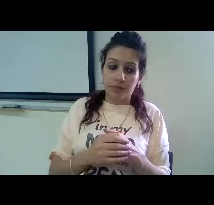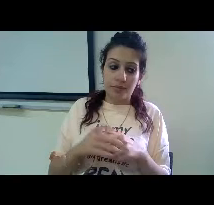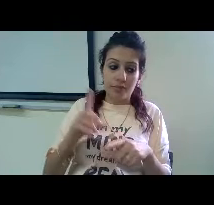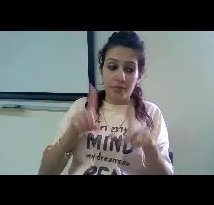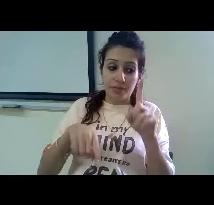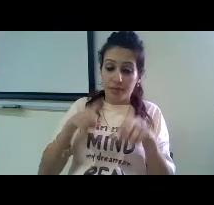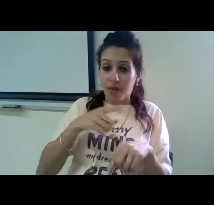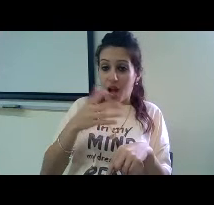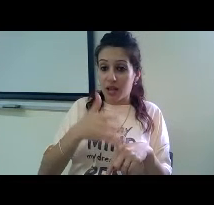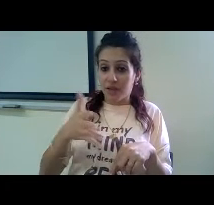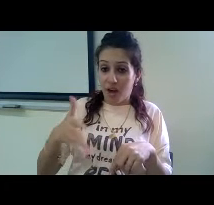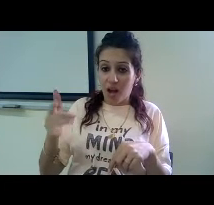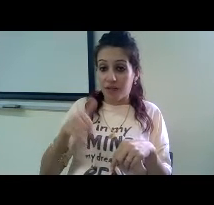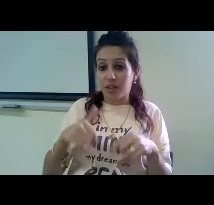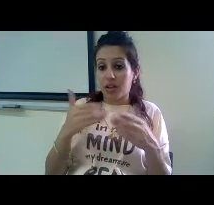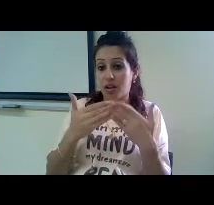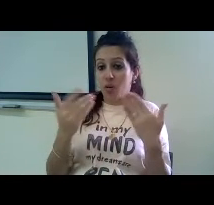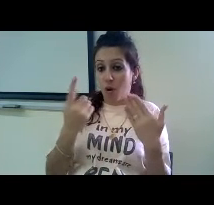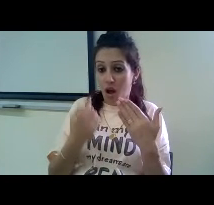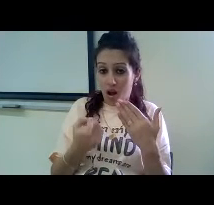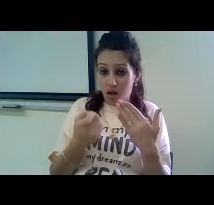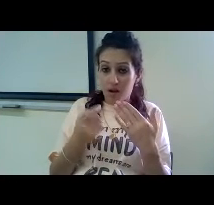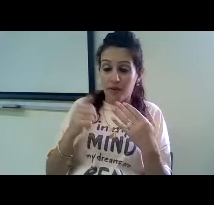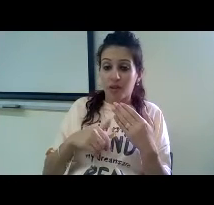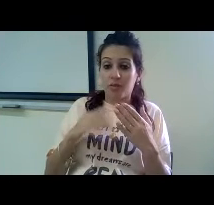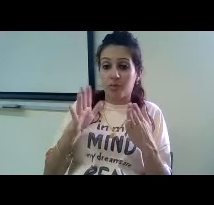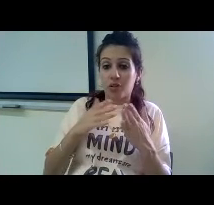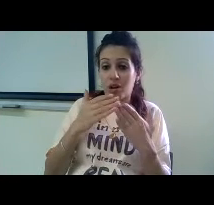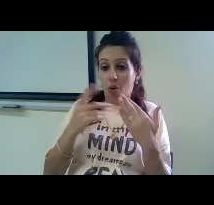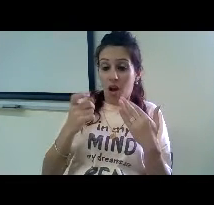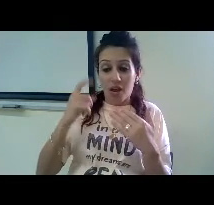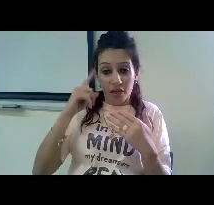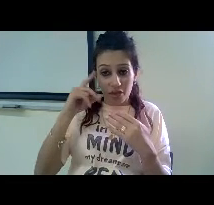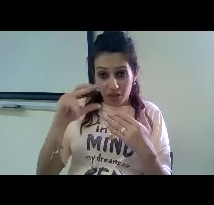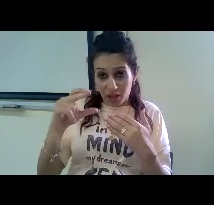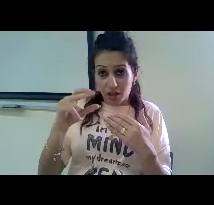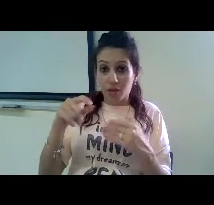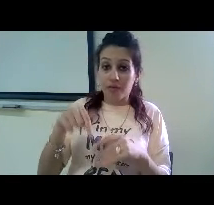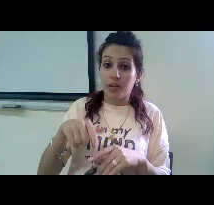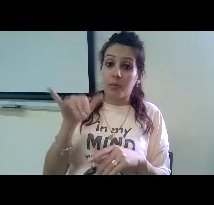to understand that other people have other challenges because in an inclusive